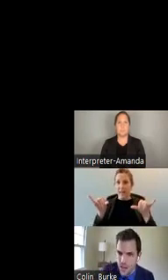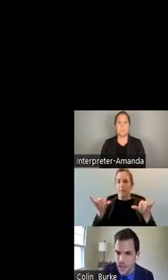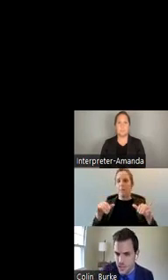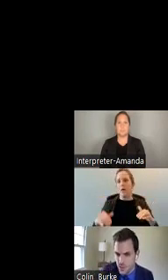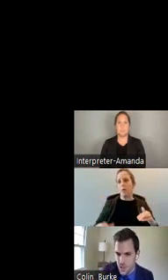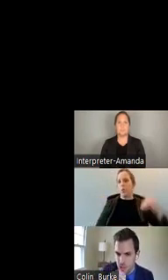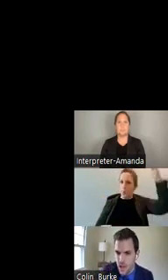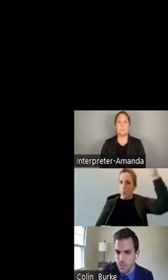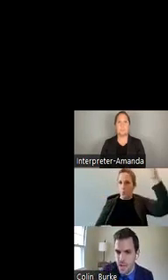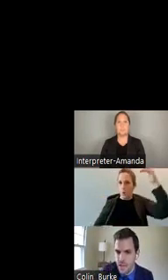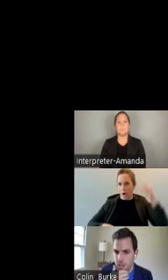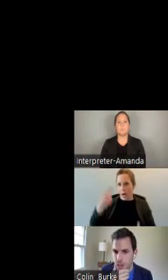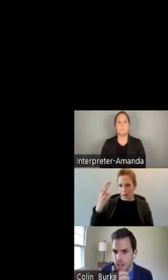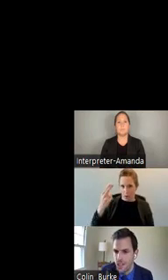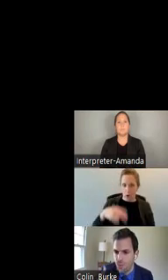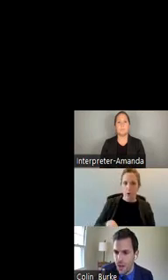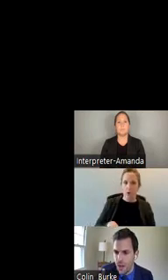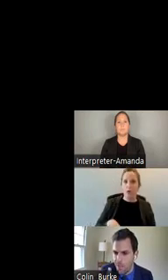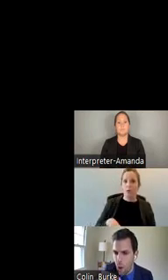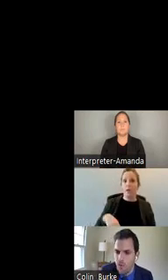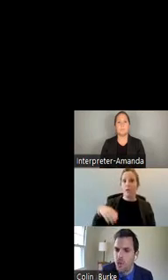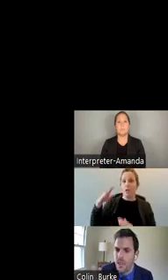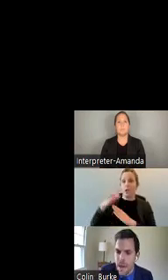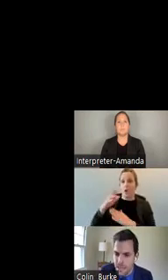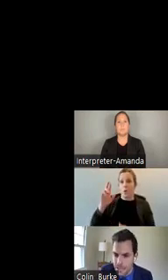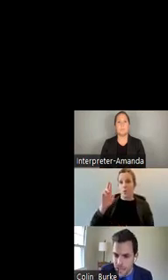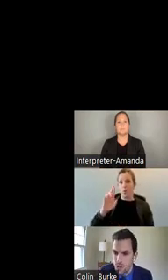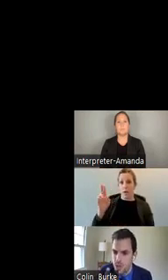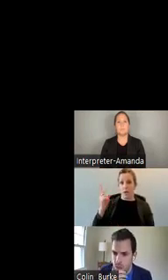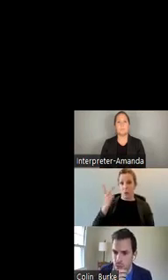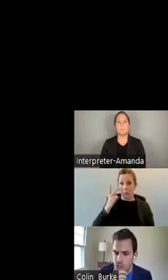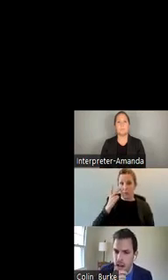higher and as you'll see on the top right here the rates of overlapping diagnoses were much